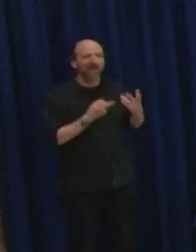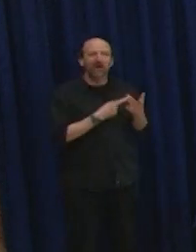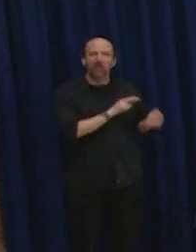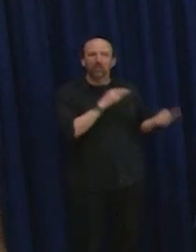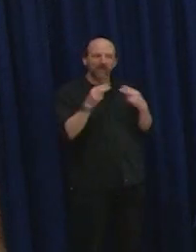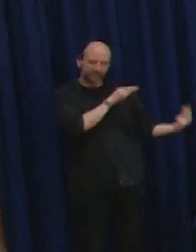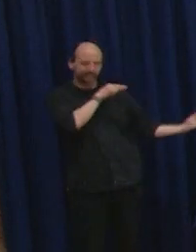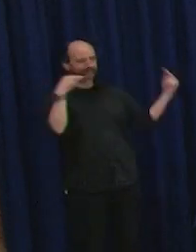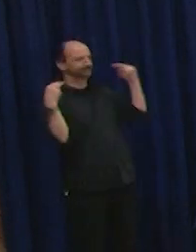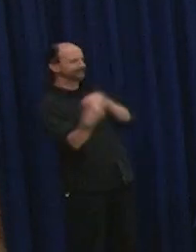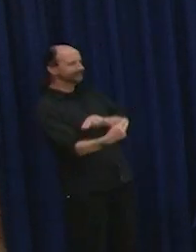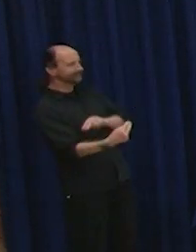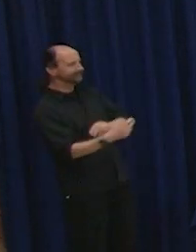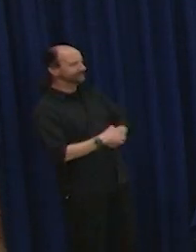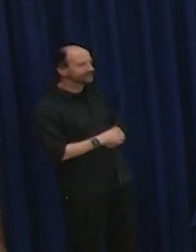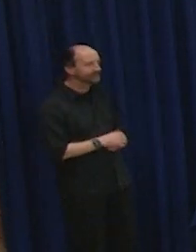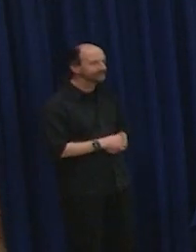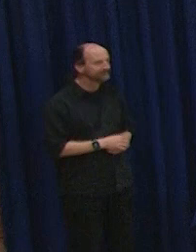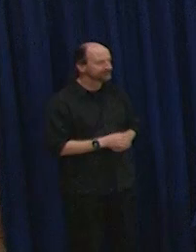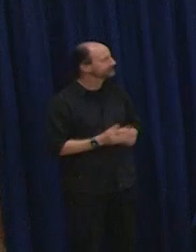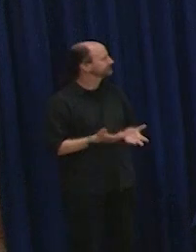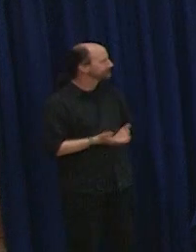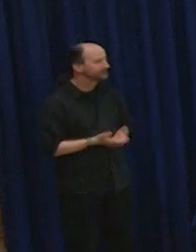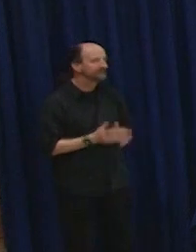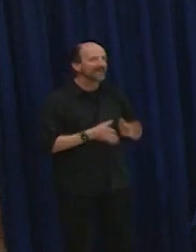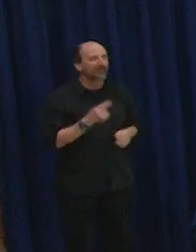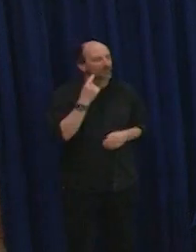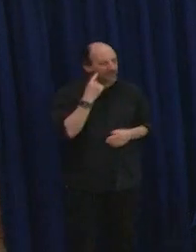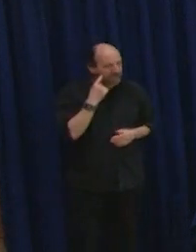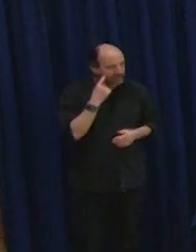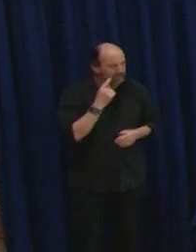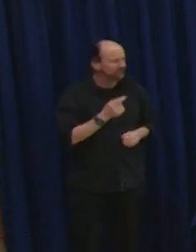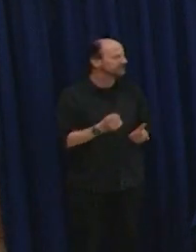why we've maintained these genes in society, we're starting to say what are the benefits